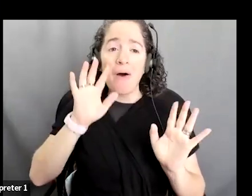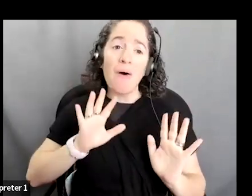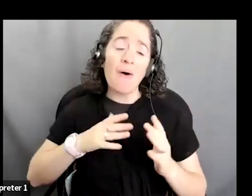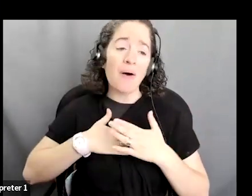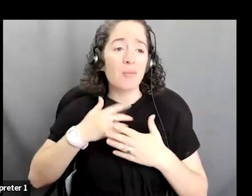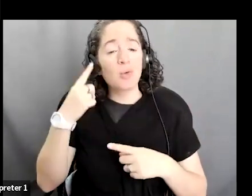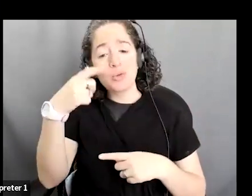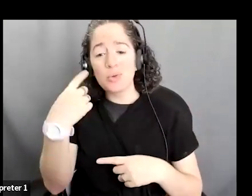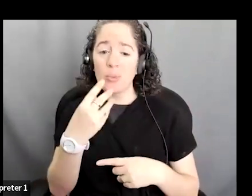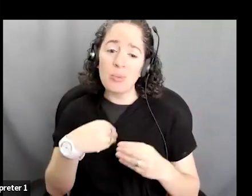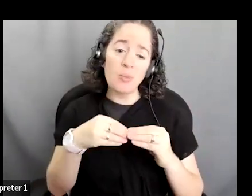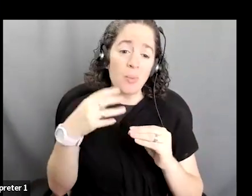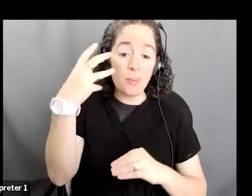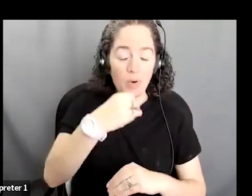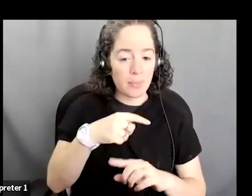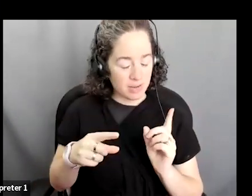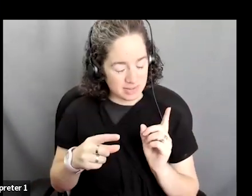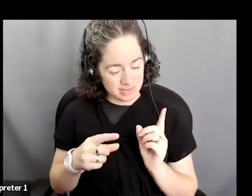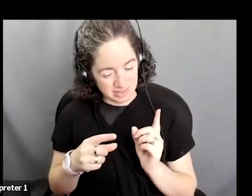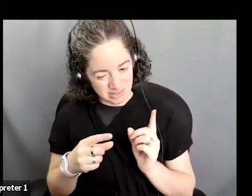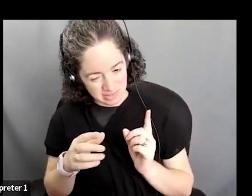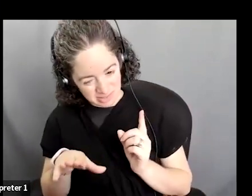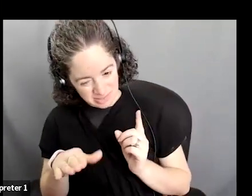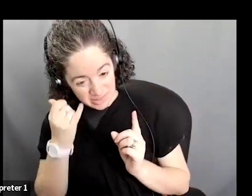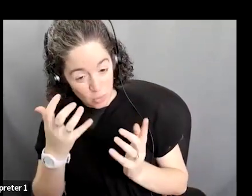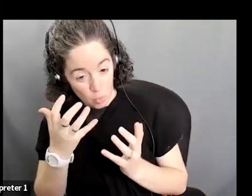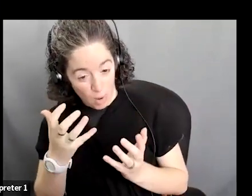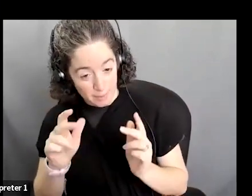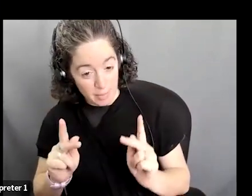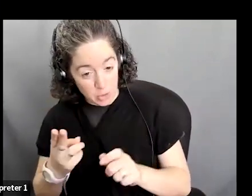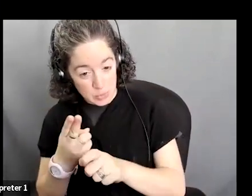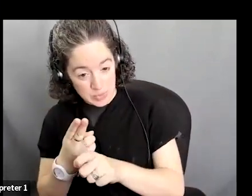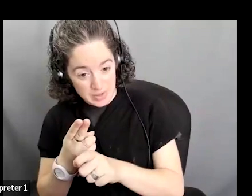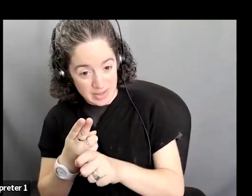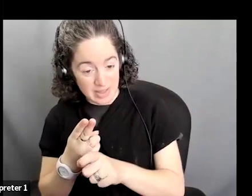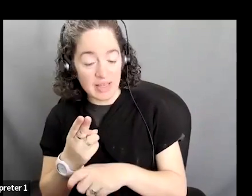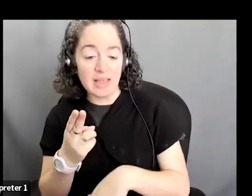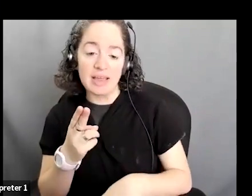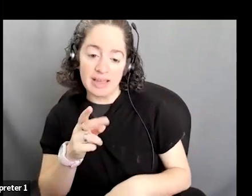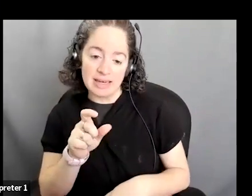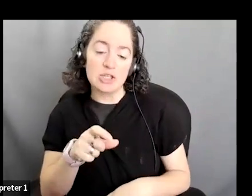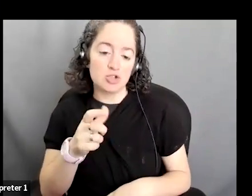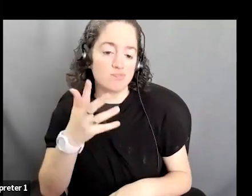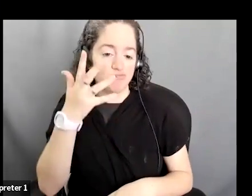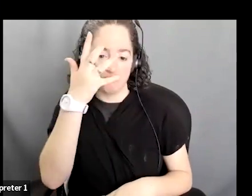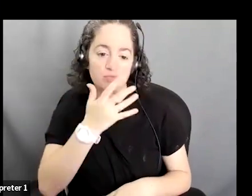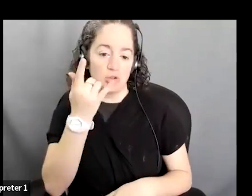if you actually want people to fill it out, they need it to look like what they expect because people are visiting your website